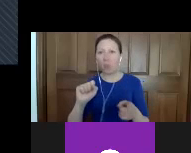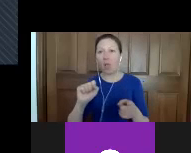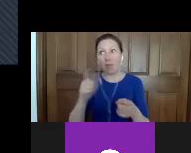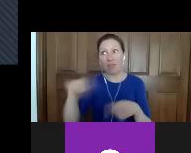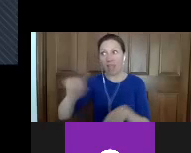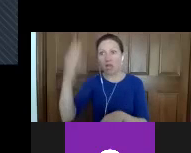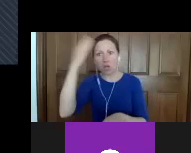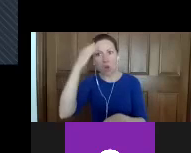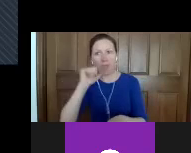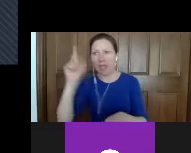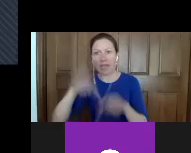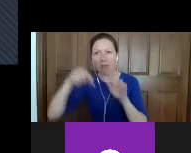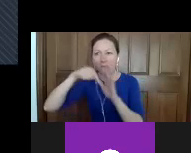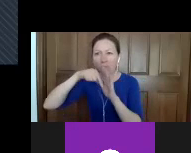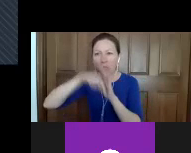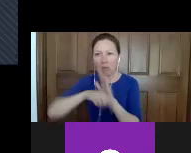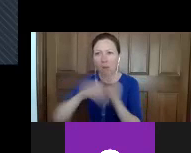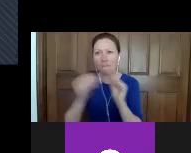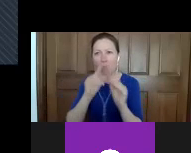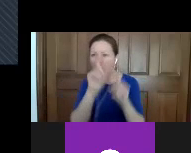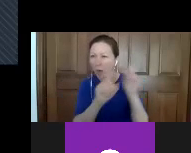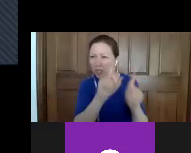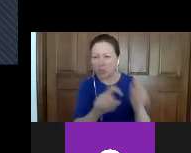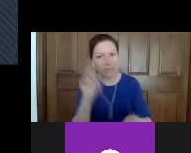move on. The last thing you want them to do is to look